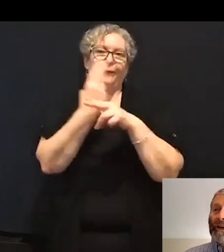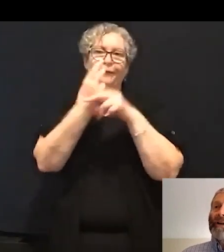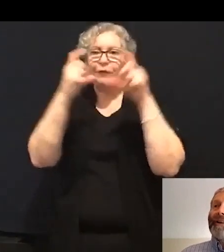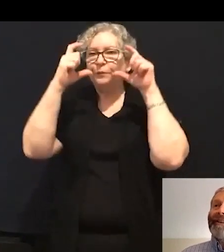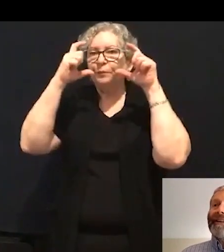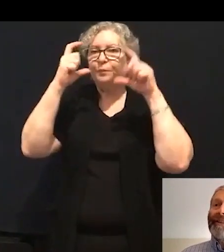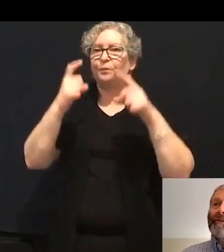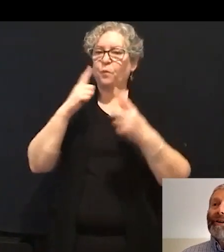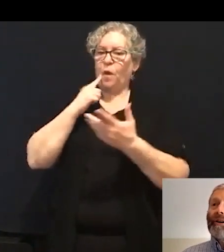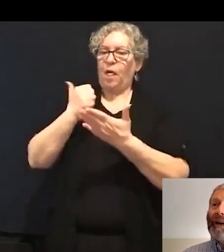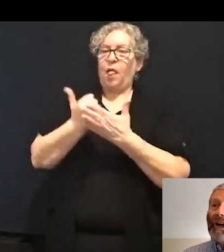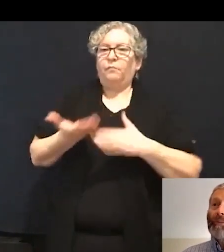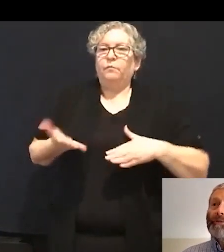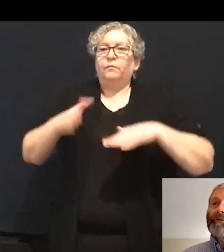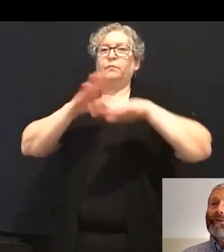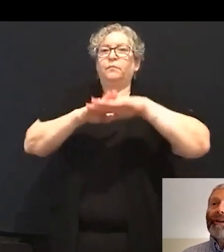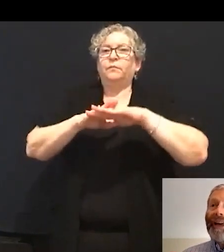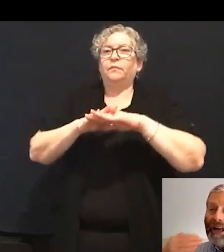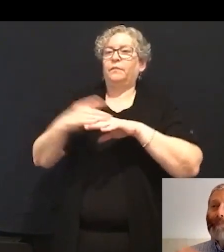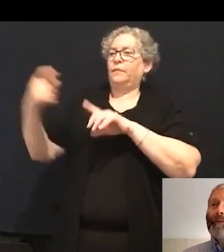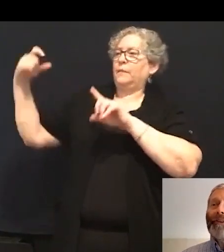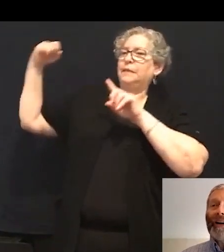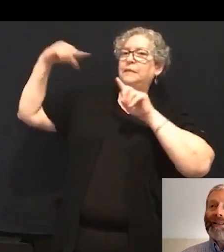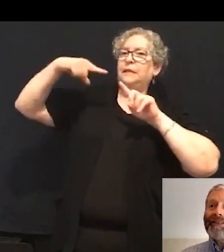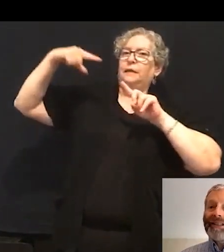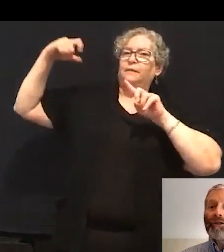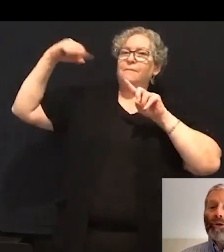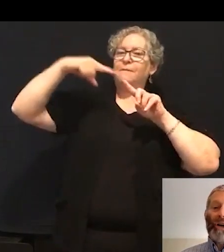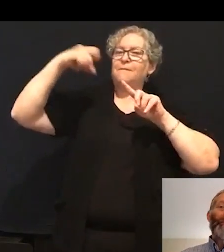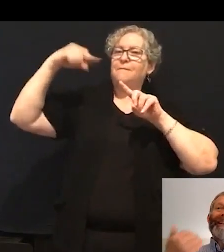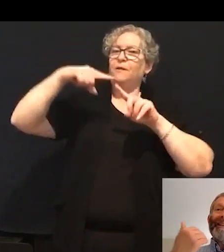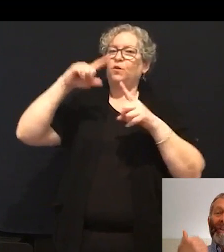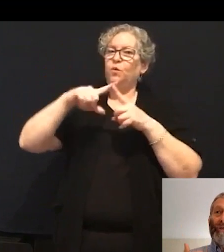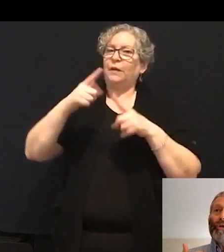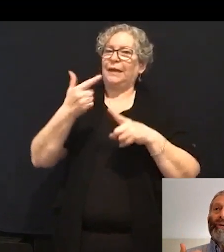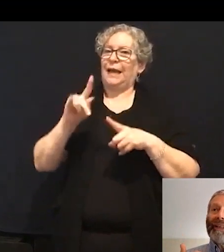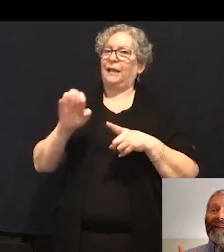that either helps amplify the signal coming into the ganglion